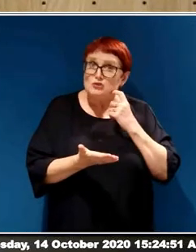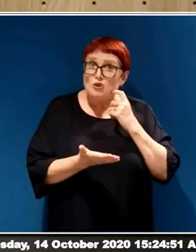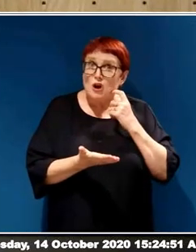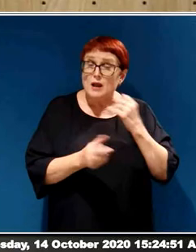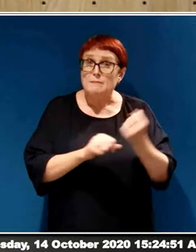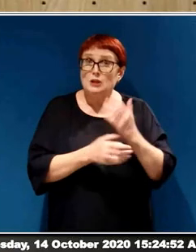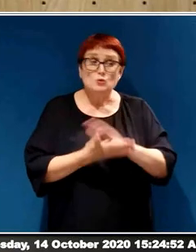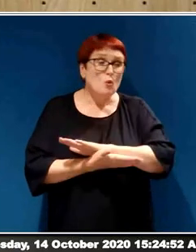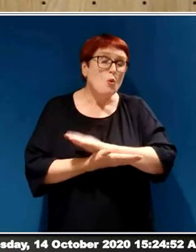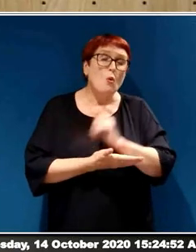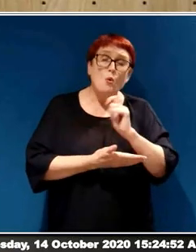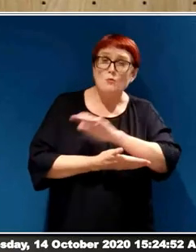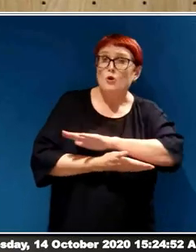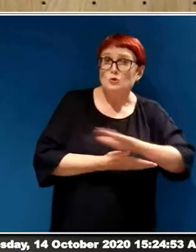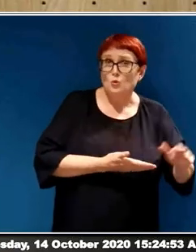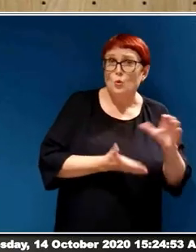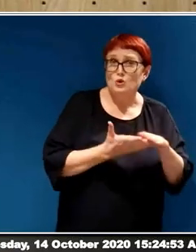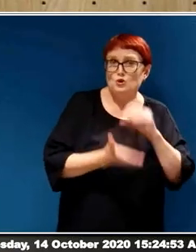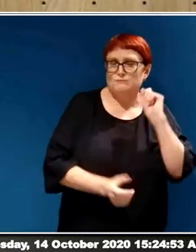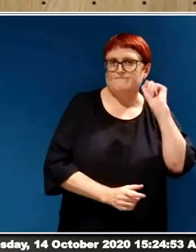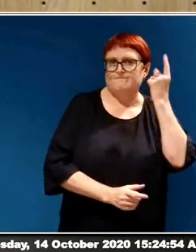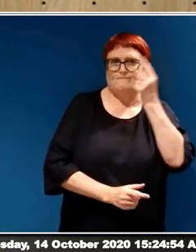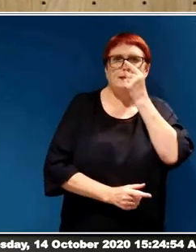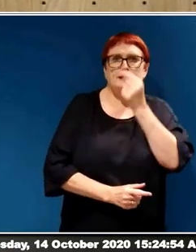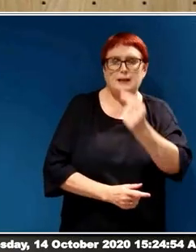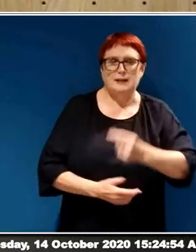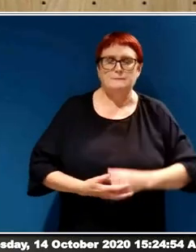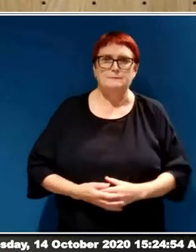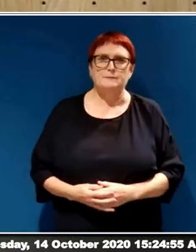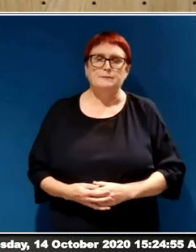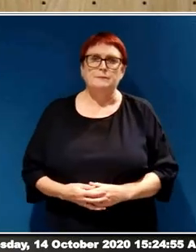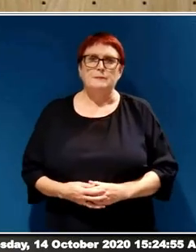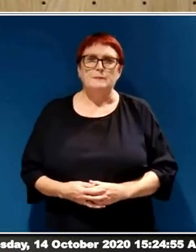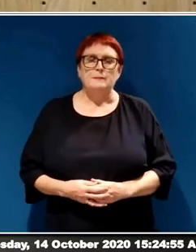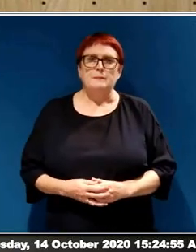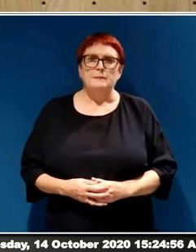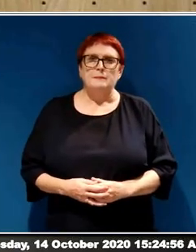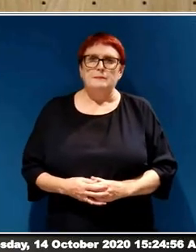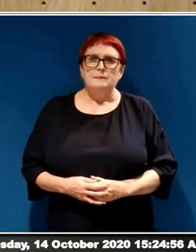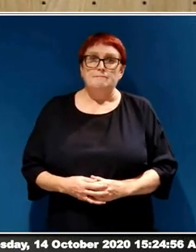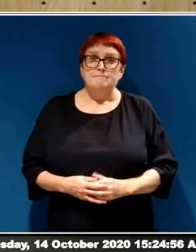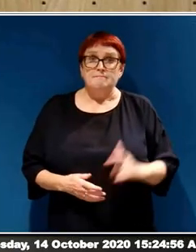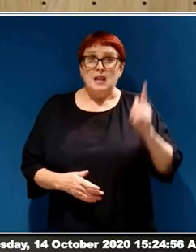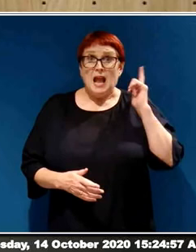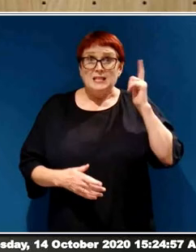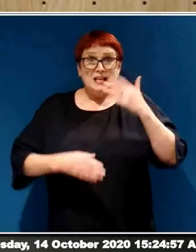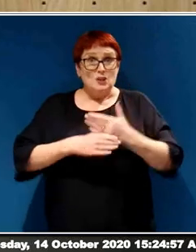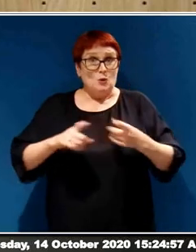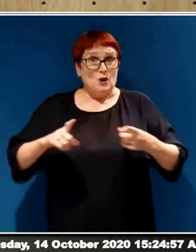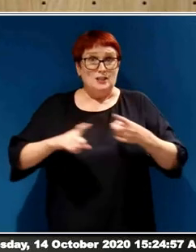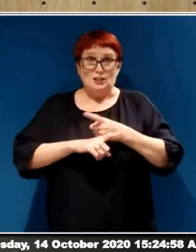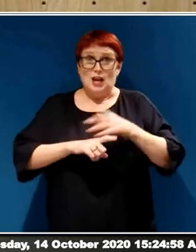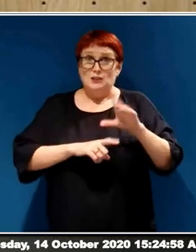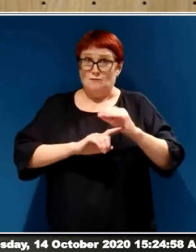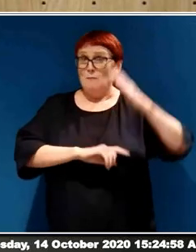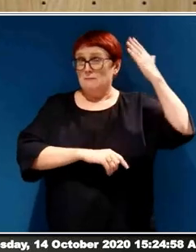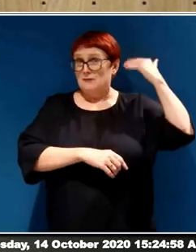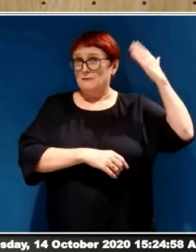One of the things that has changed in teaching from the time when I commenced teaching is that I think teaching has become a far more